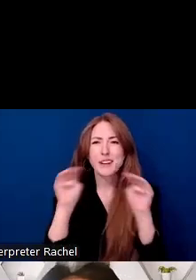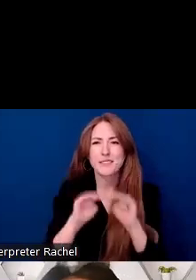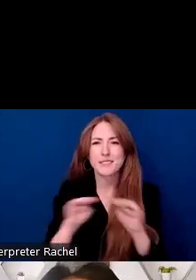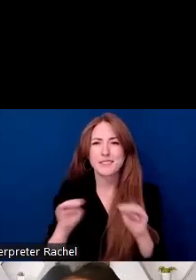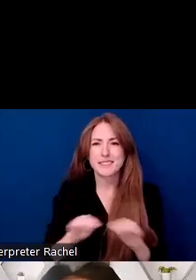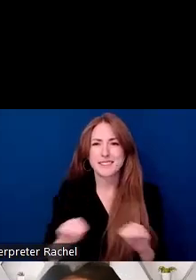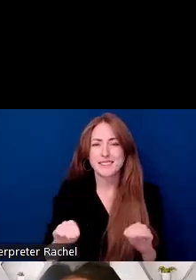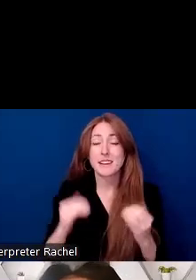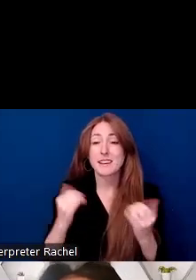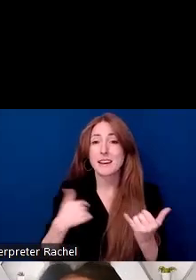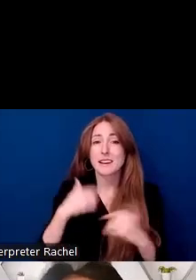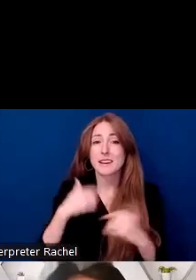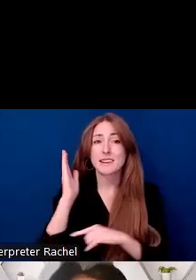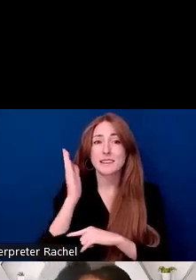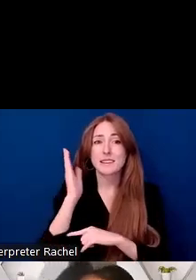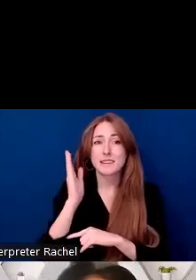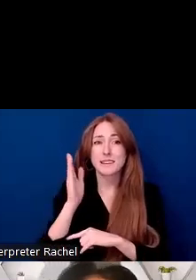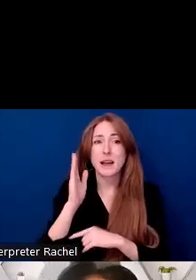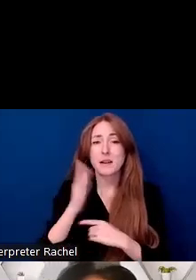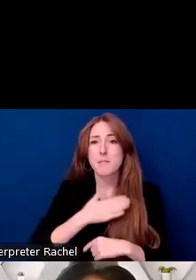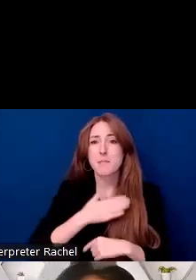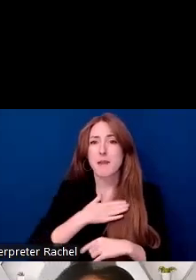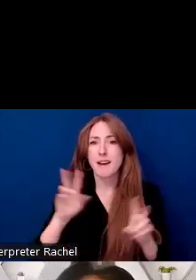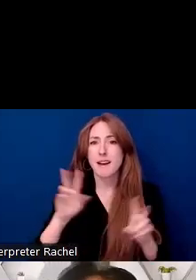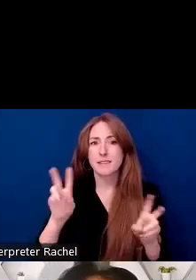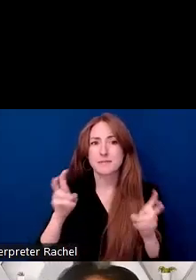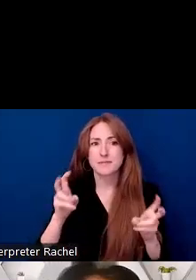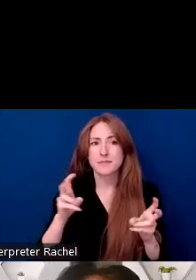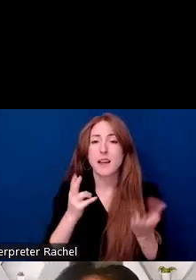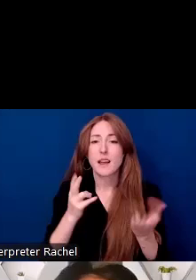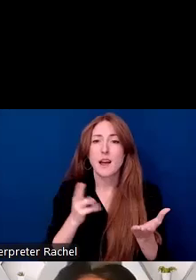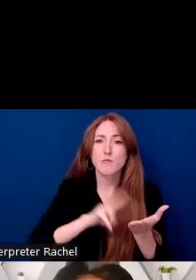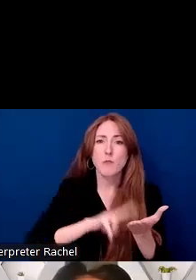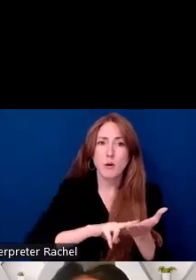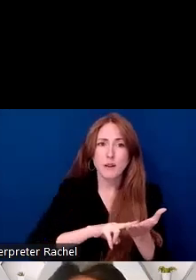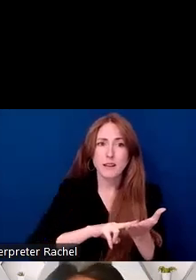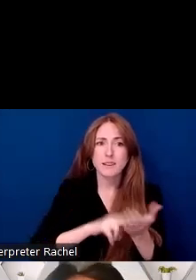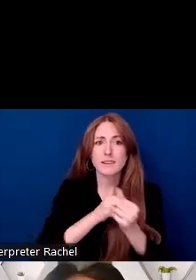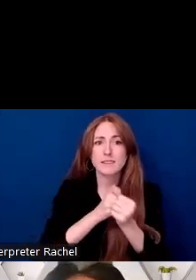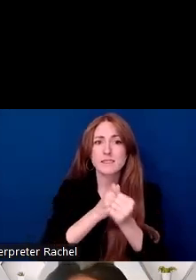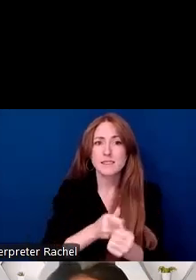a meta-regression on enrollment, adherence and retention rates among musculoskeletal disorder